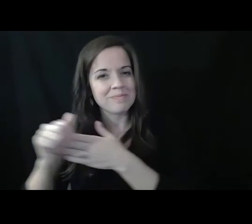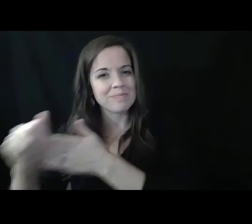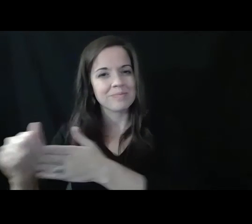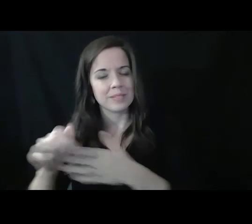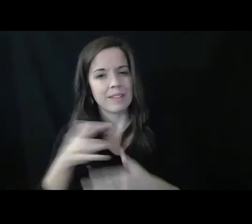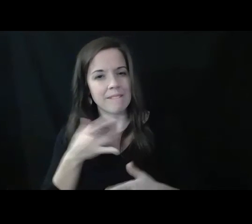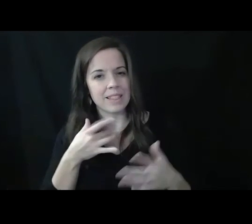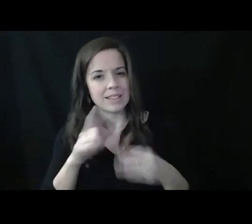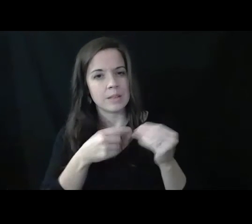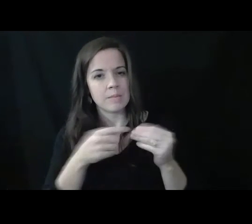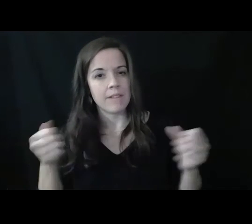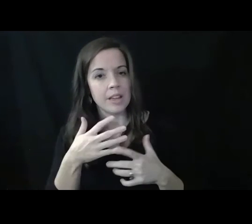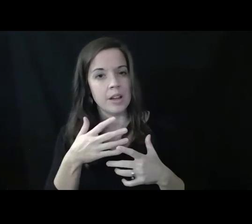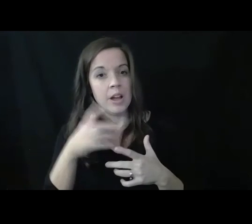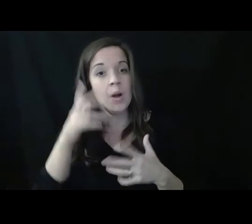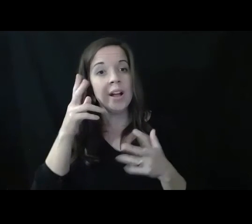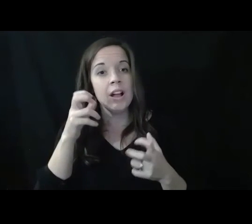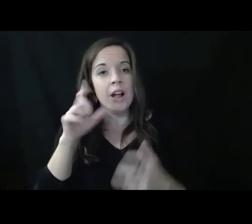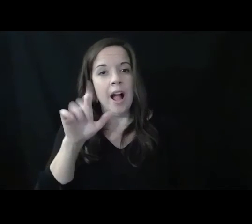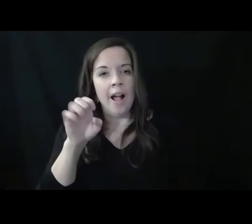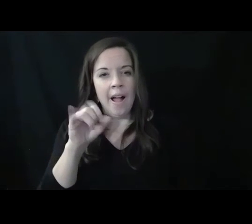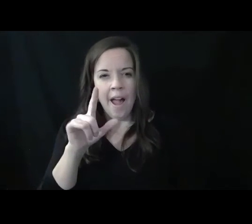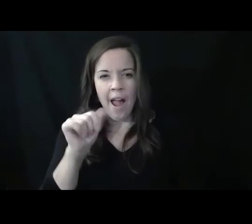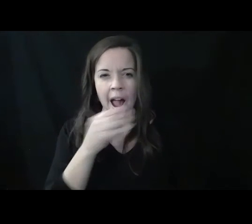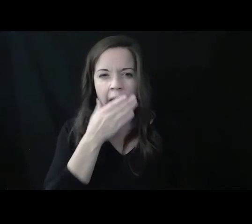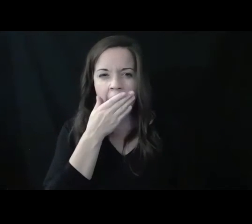and we’re going to hear from Leila next, so I’ll tell you a little bit about her.